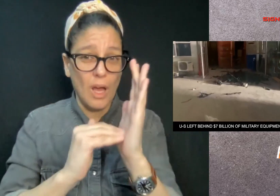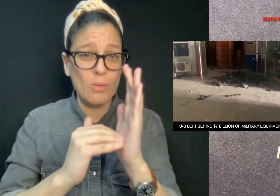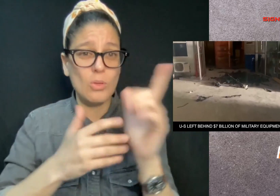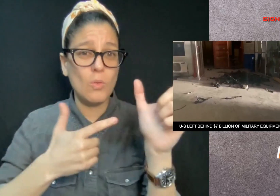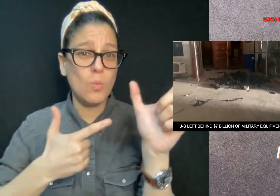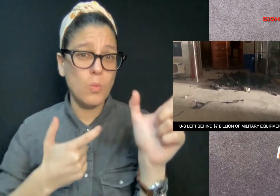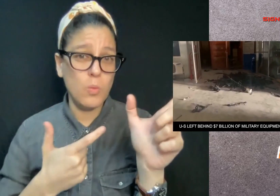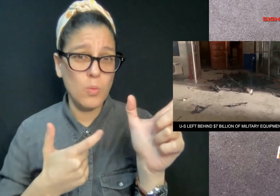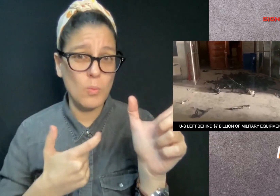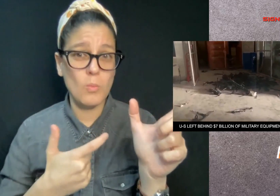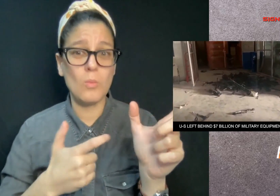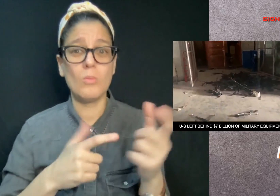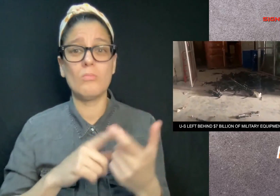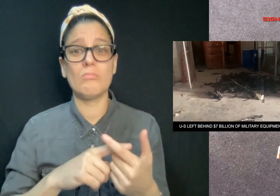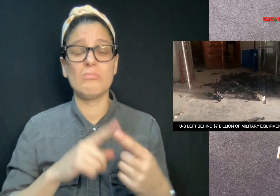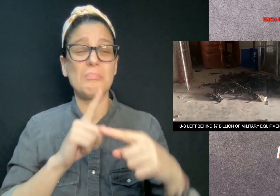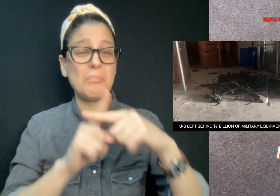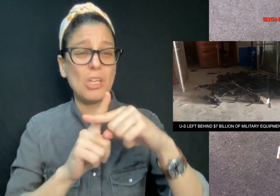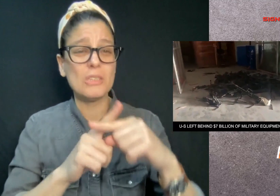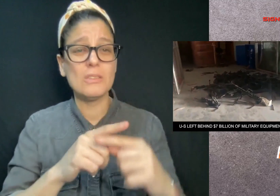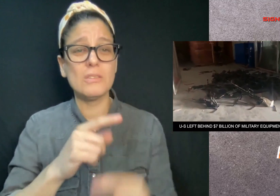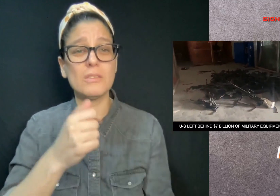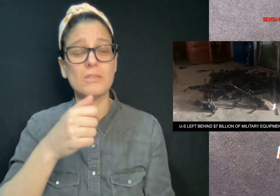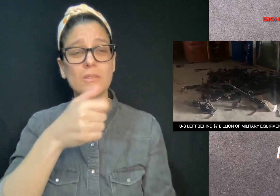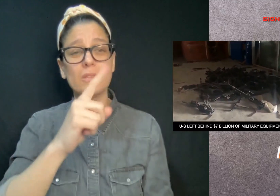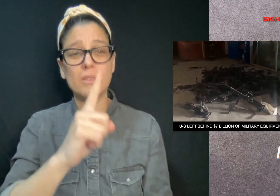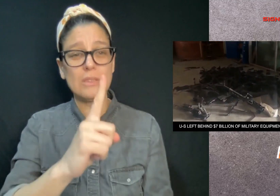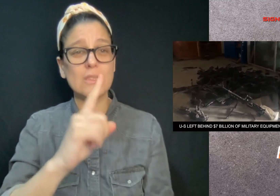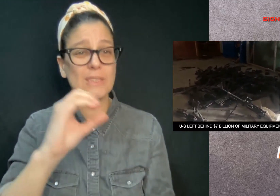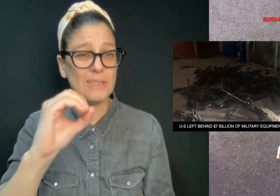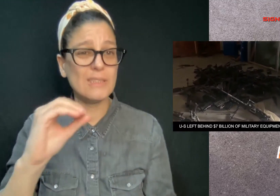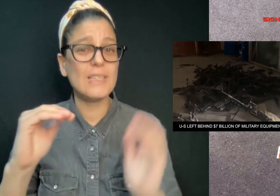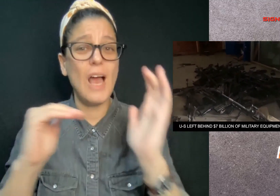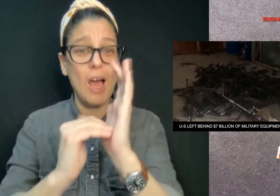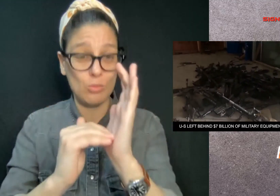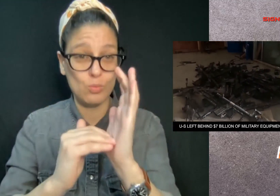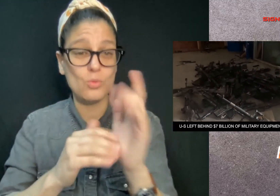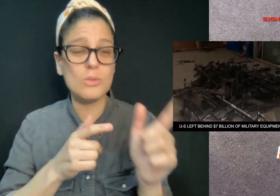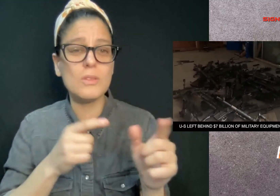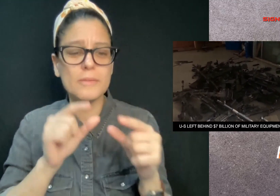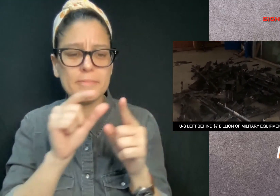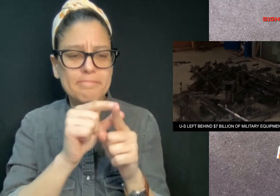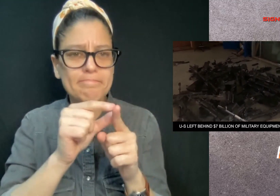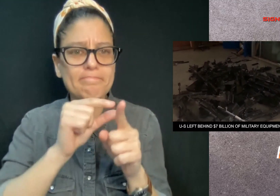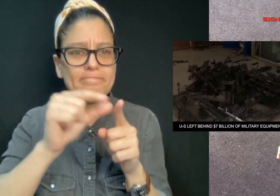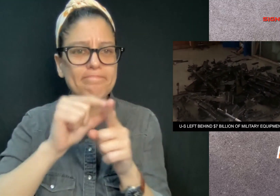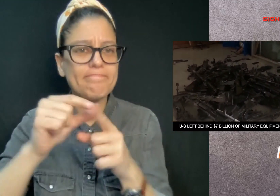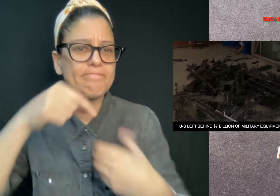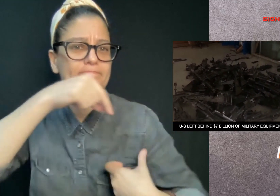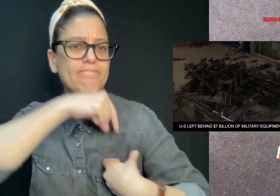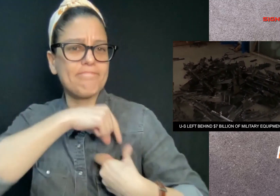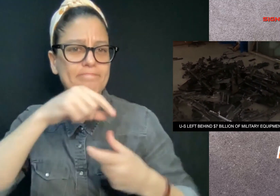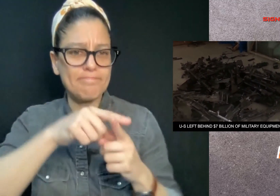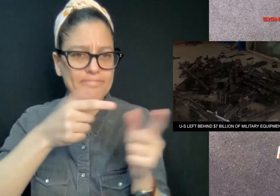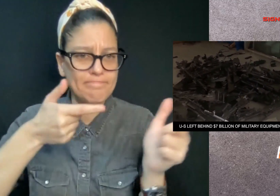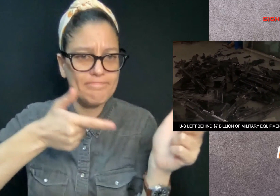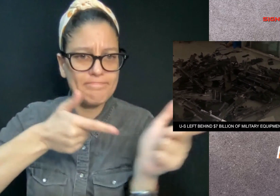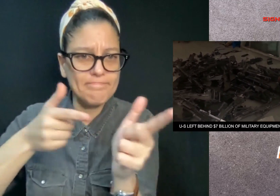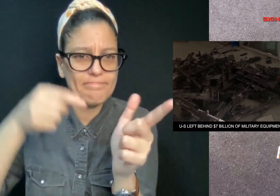the items left behind include aircraft about 40,000 military vehicles more than 300,000